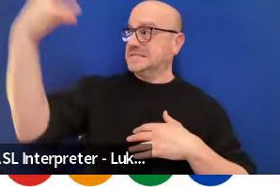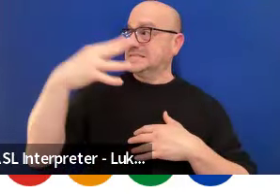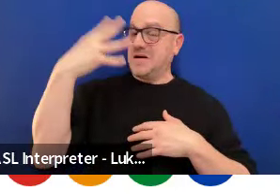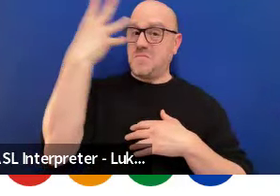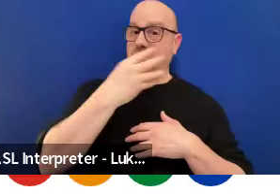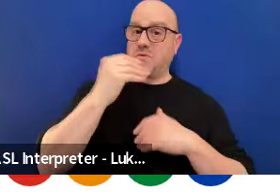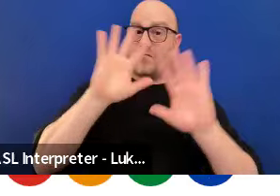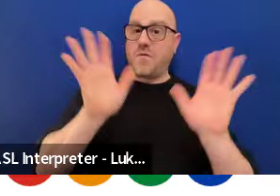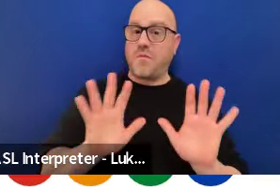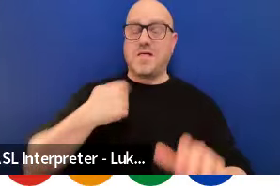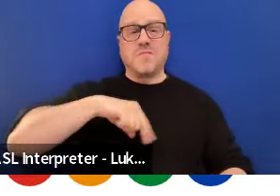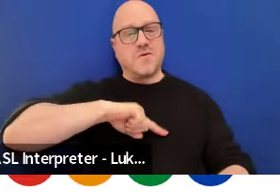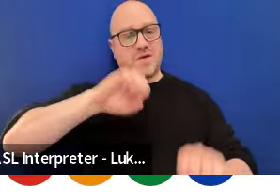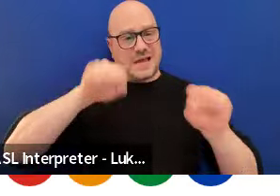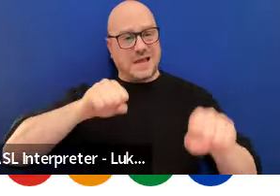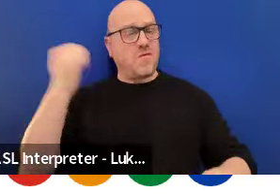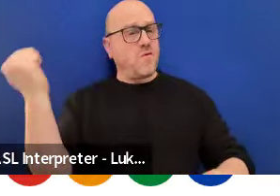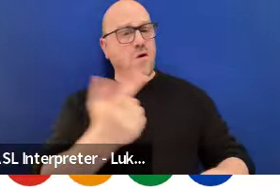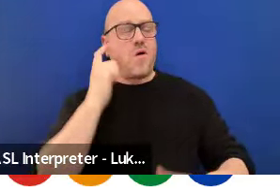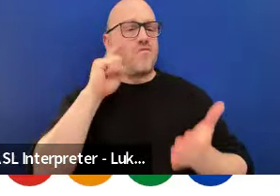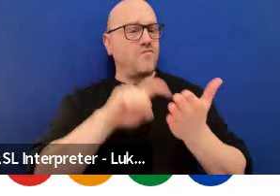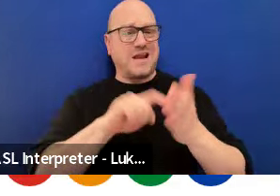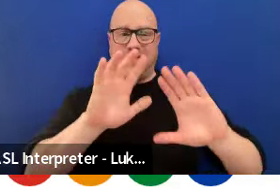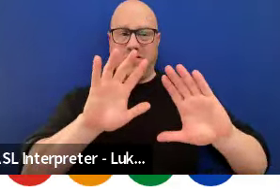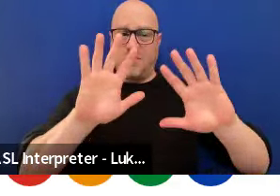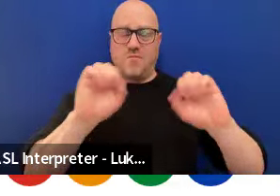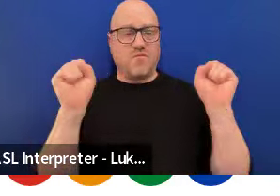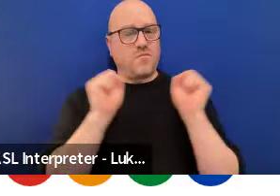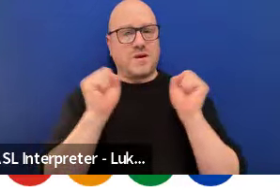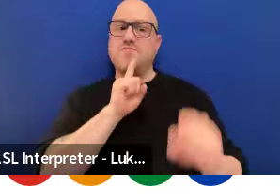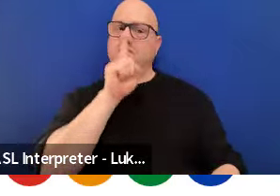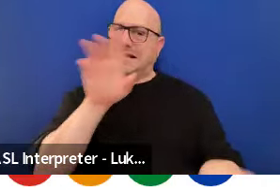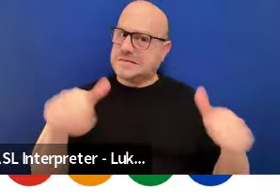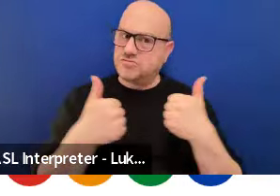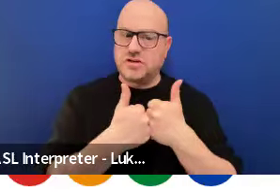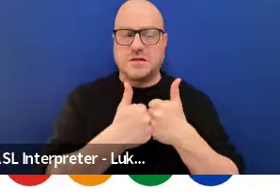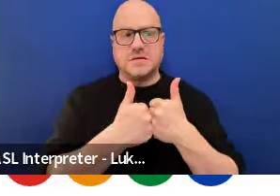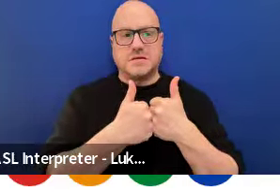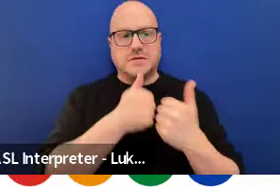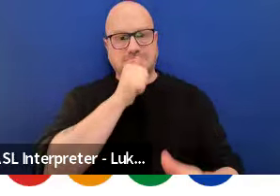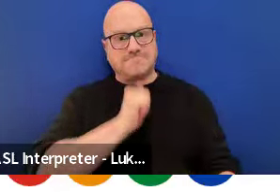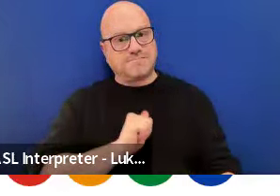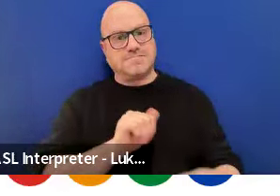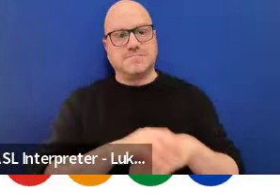HOW DIFFICULT THIS WINTER IS WITH THE SUN SHINING TODAY, BUT I THINK WE CAN ALL ACKNOWLEDGE THIS WINTER